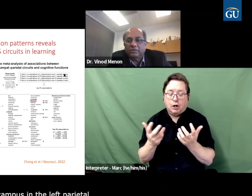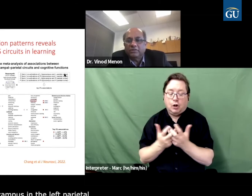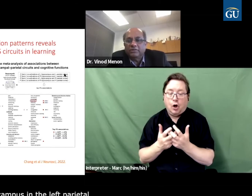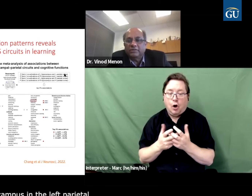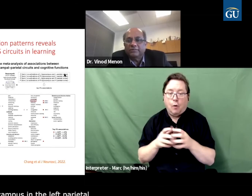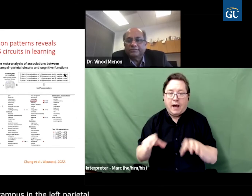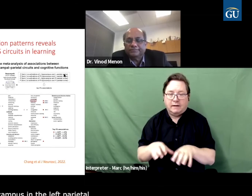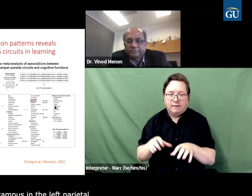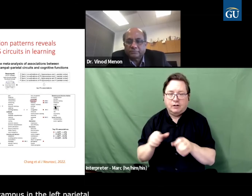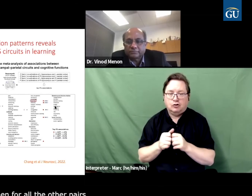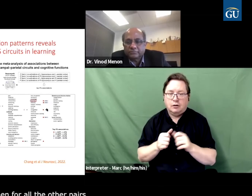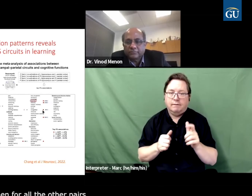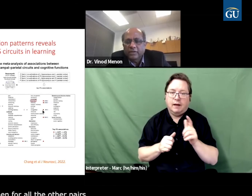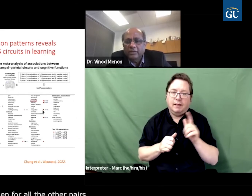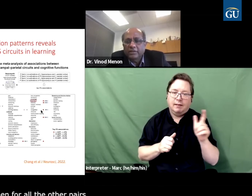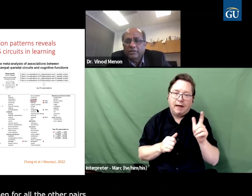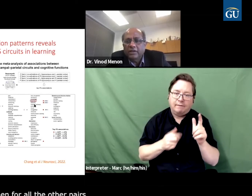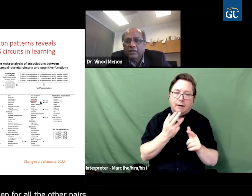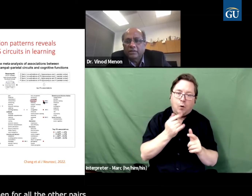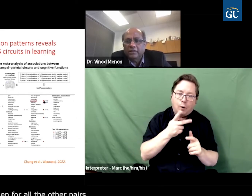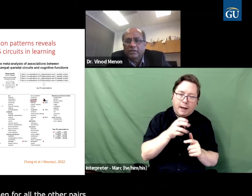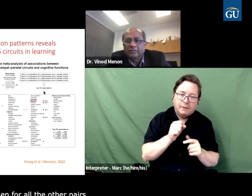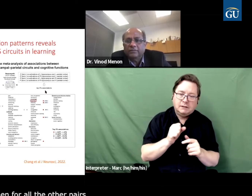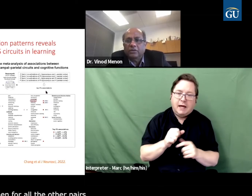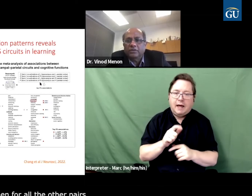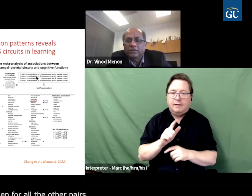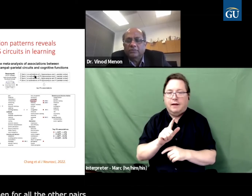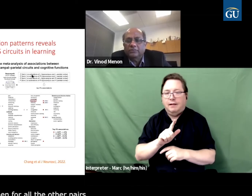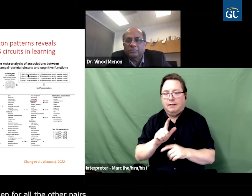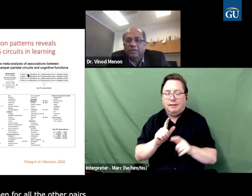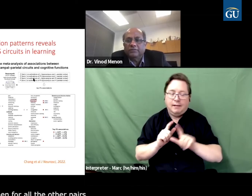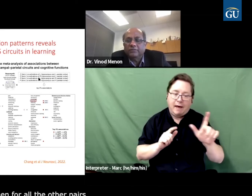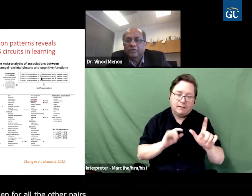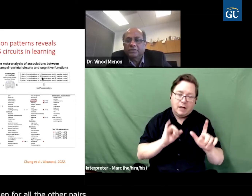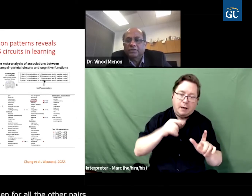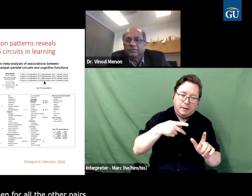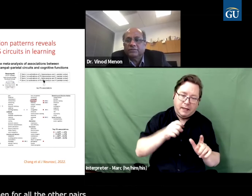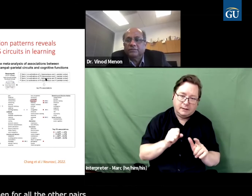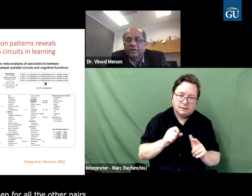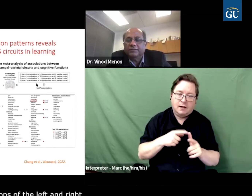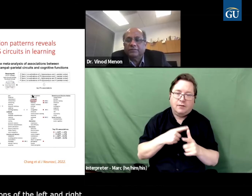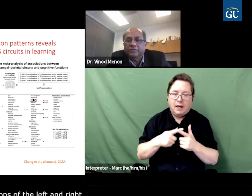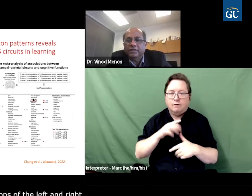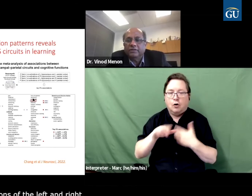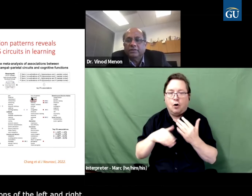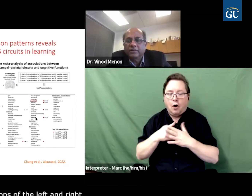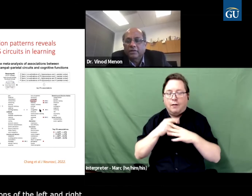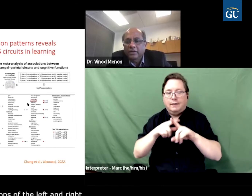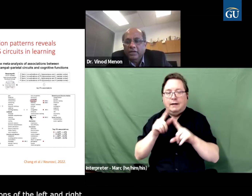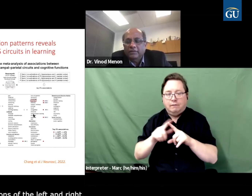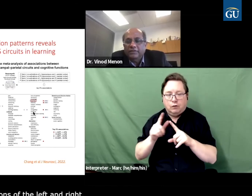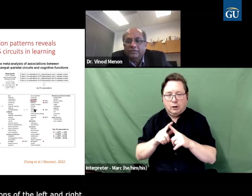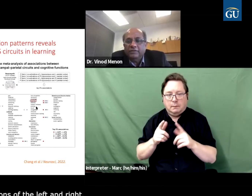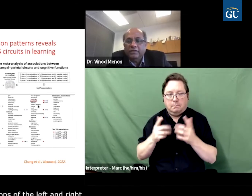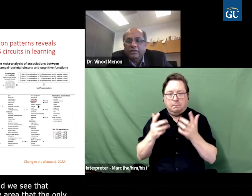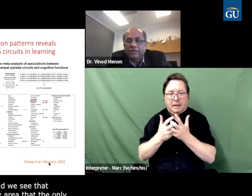and the left parietal cortex and the and and then for all the other pairs of combinations of the left and